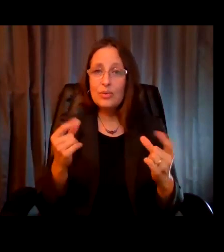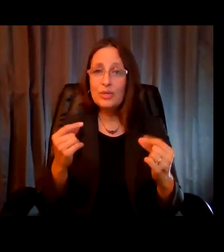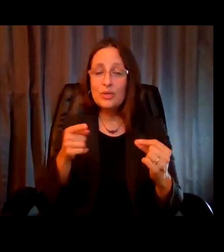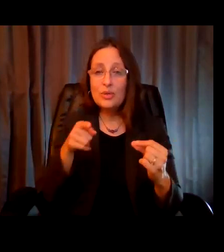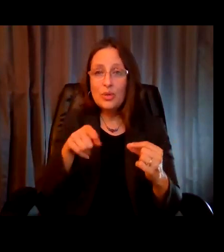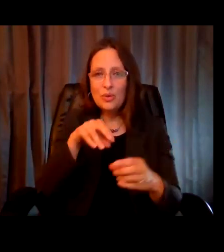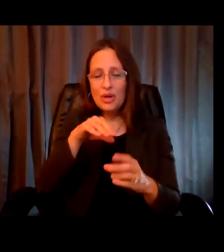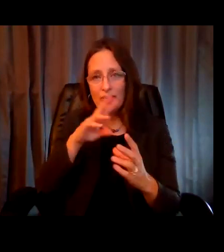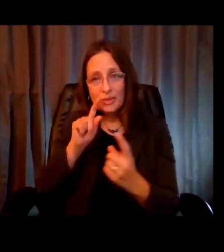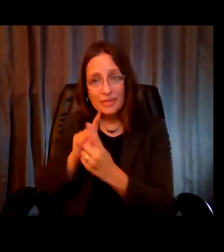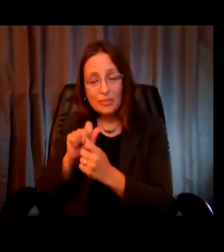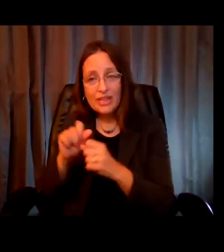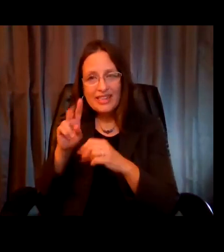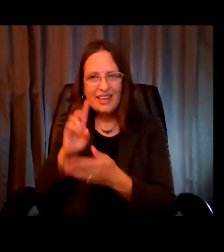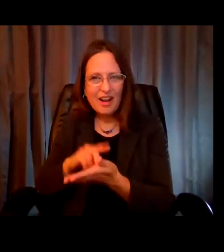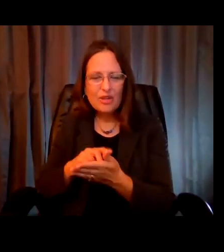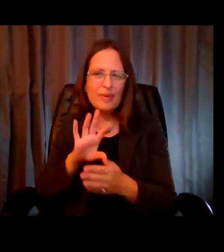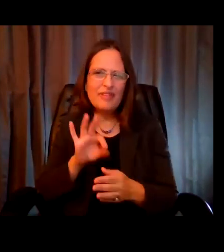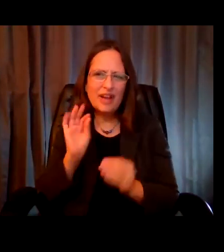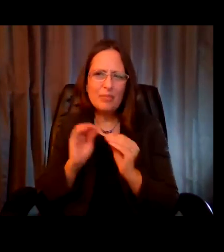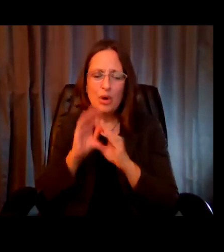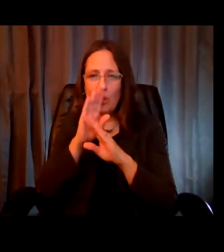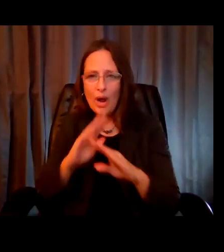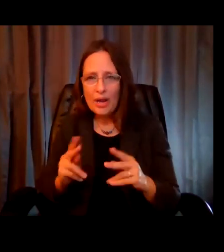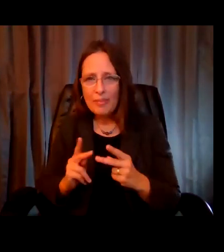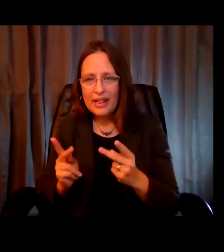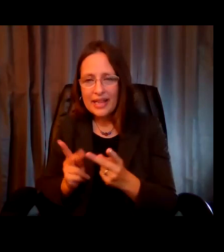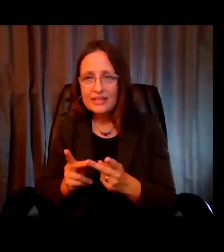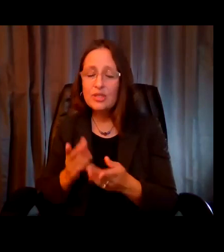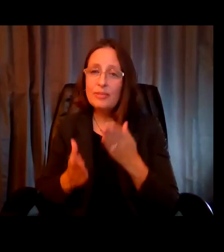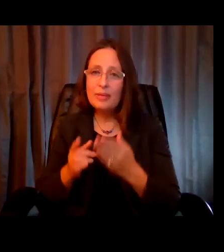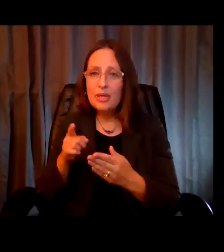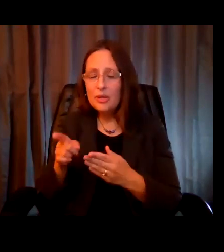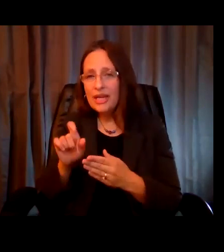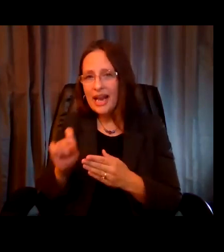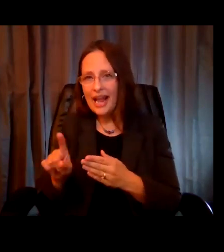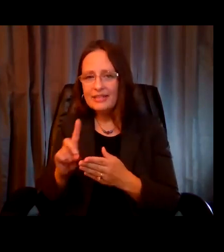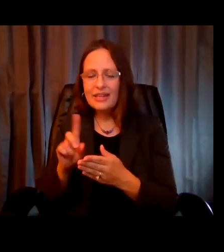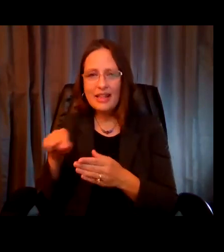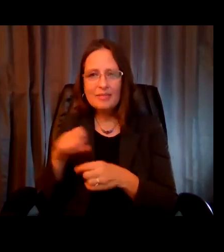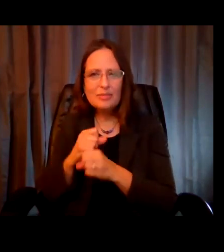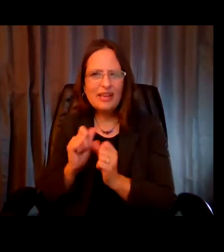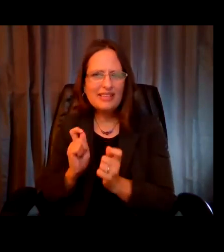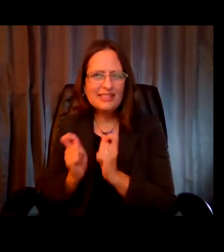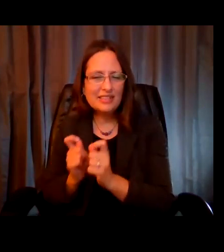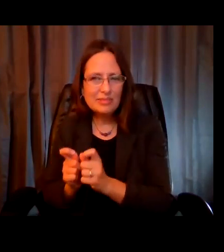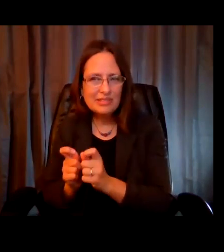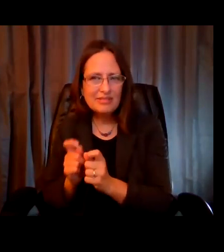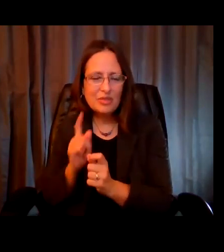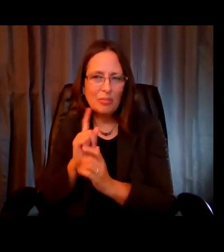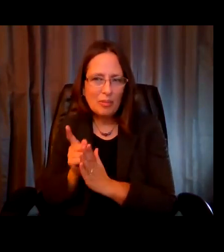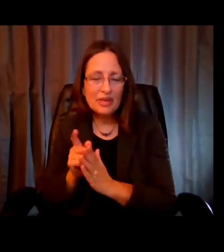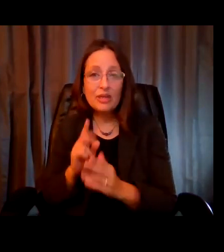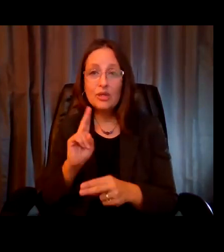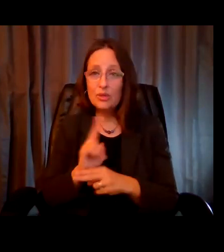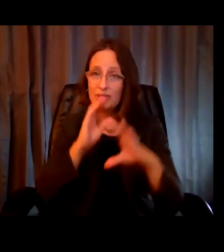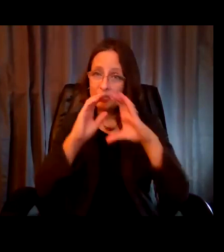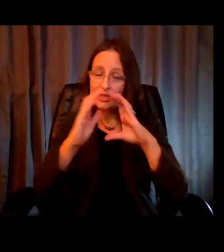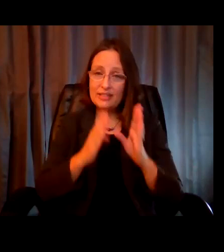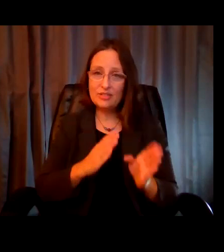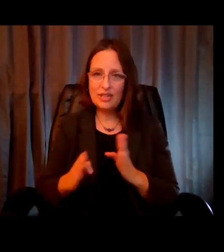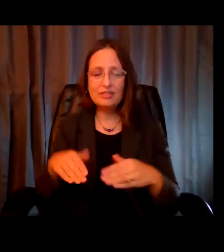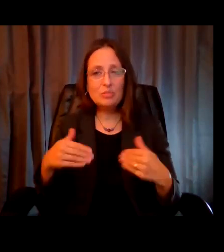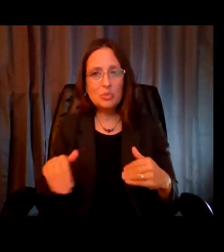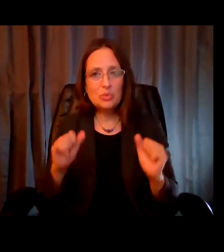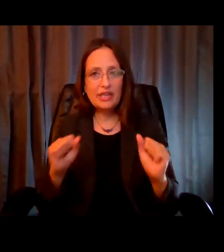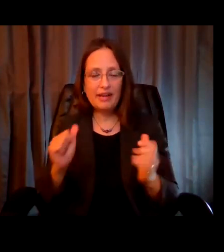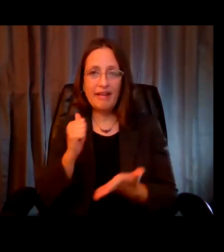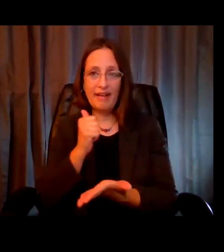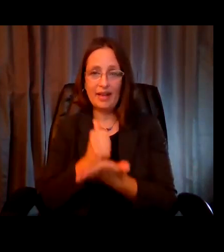medical visits. First, the first one was as an eye doctor appointment. I didn't contact the for this